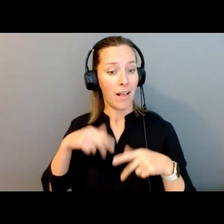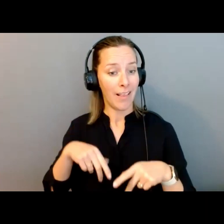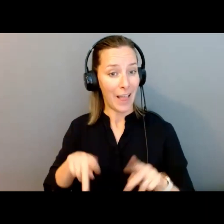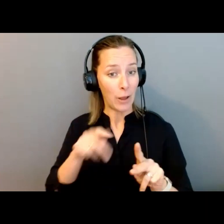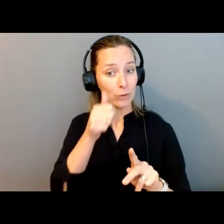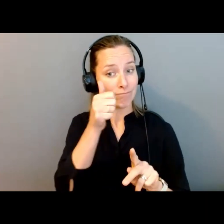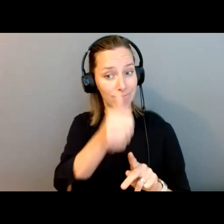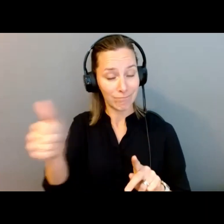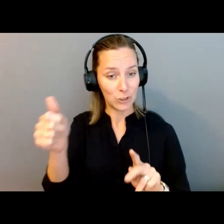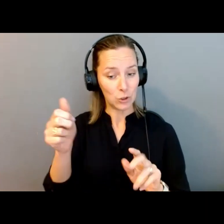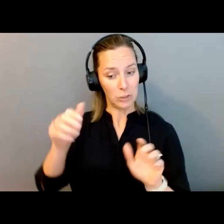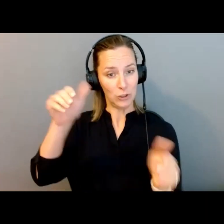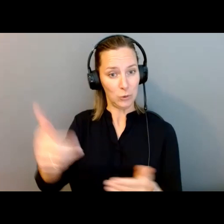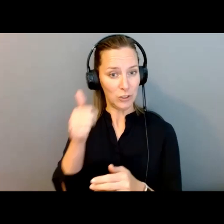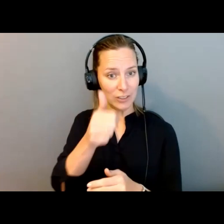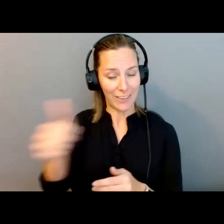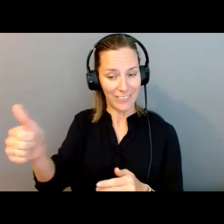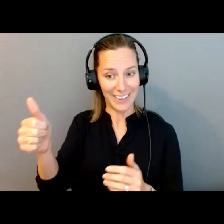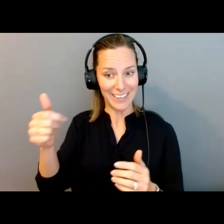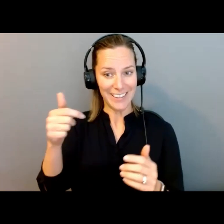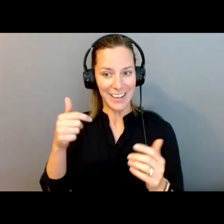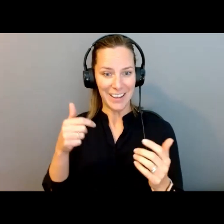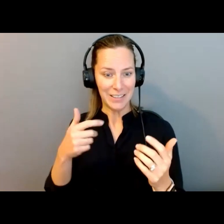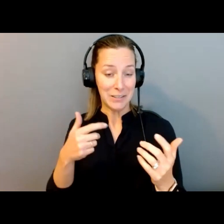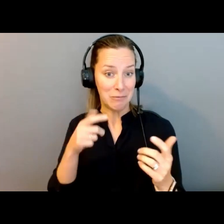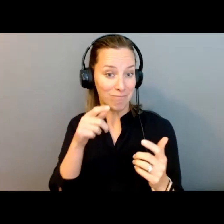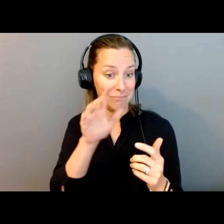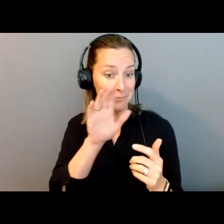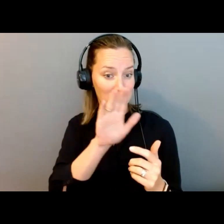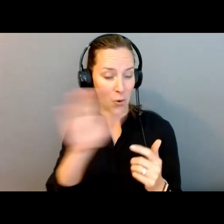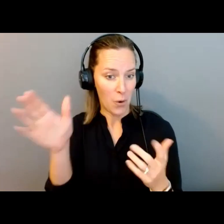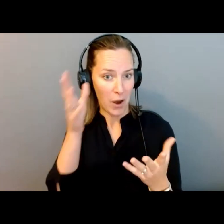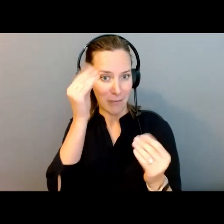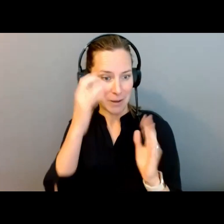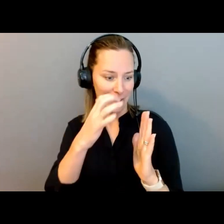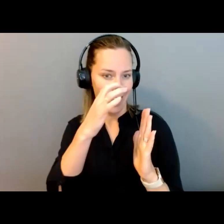because the list that I would have for providing your credentials would be long indeed.